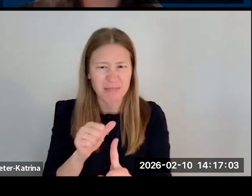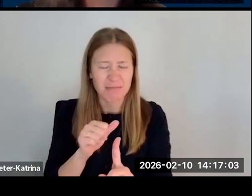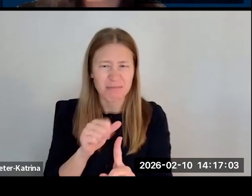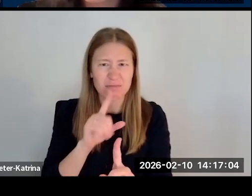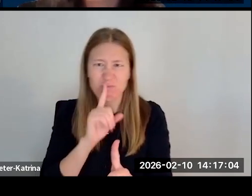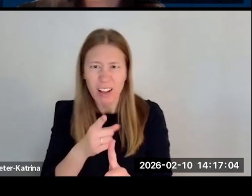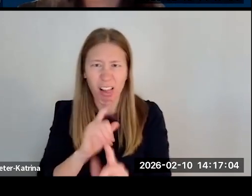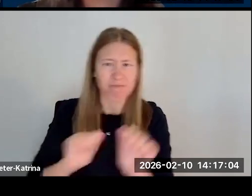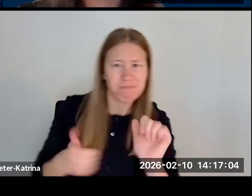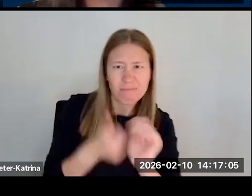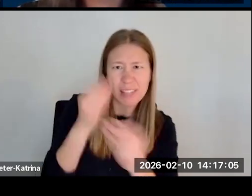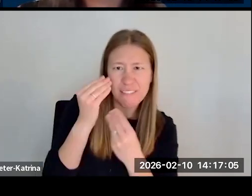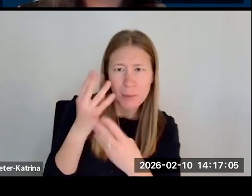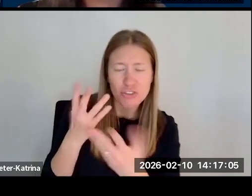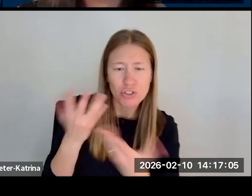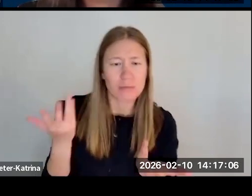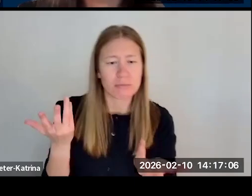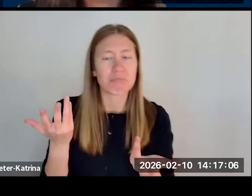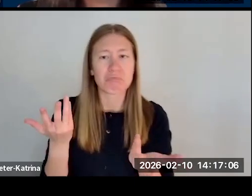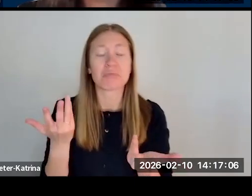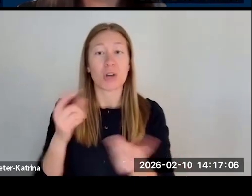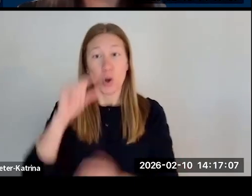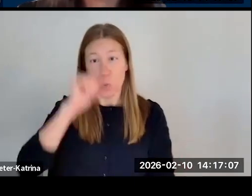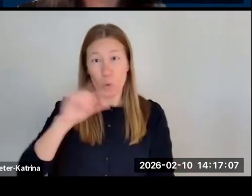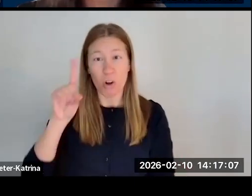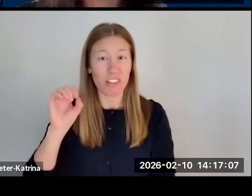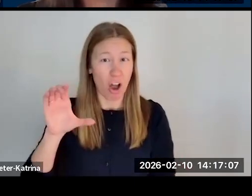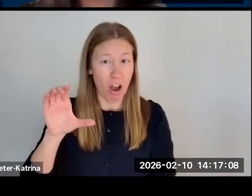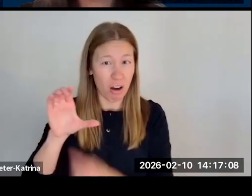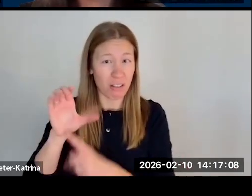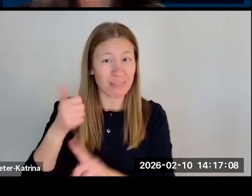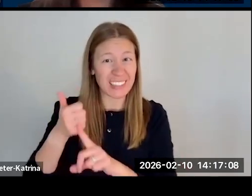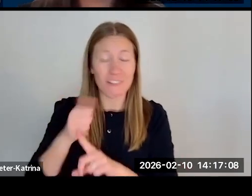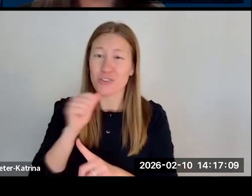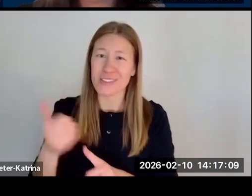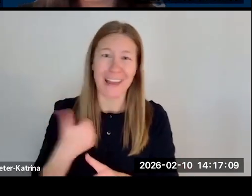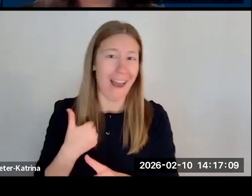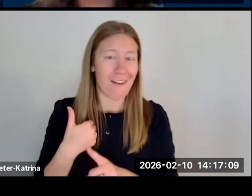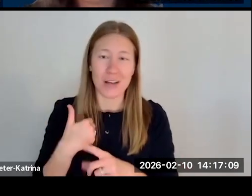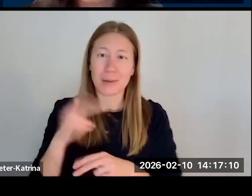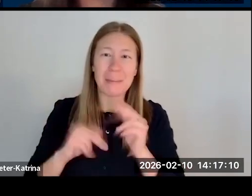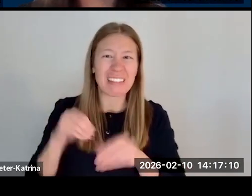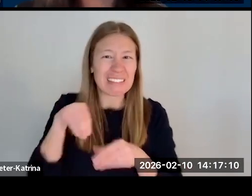In Google Docs, there is no built in feature to mark objects as decorative,